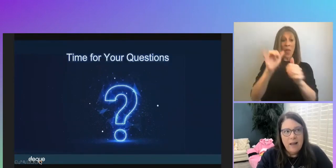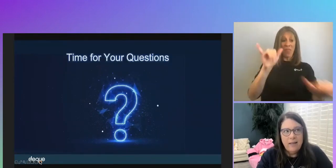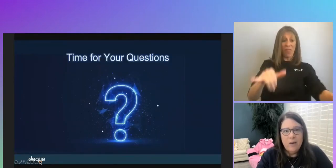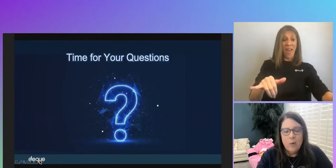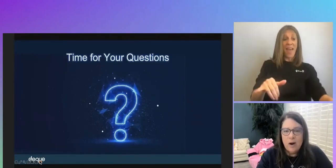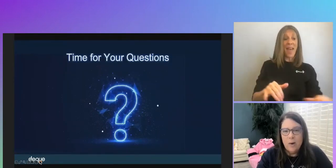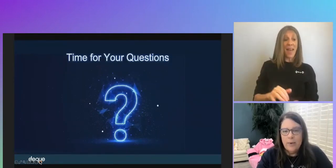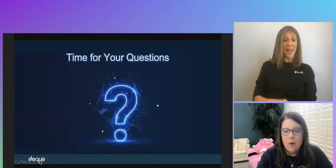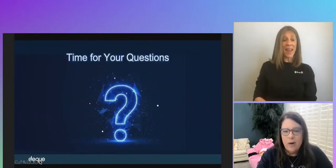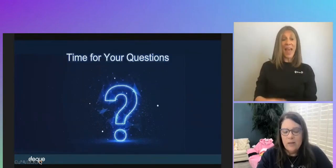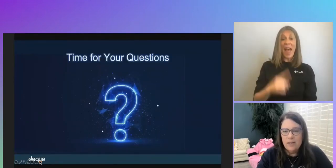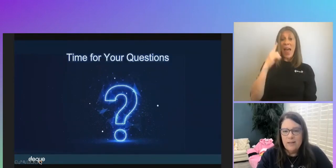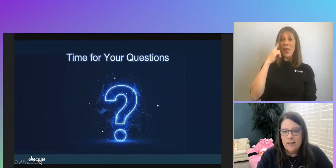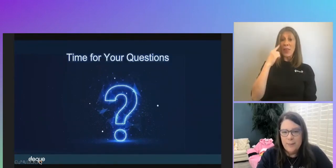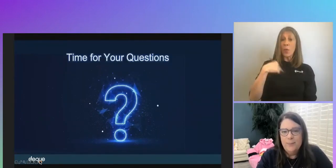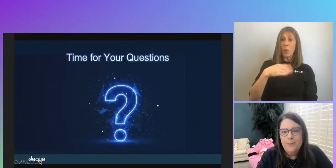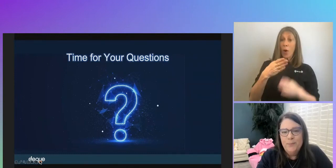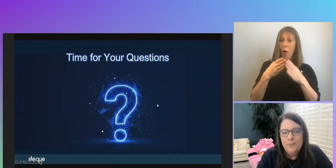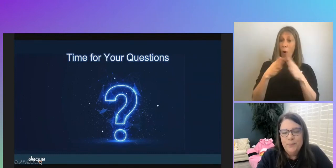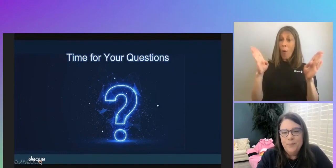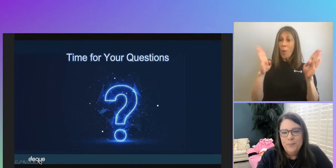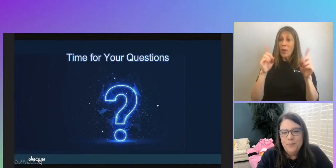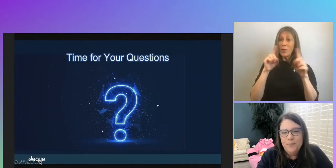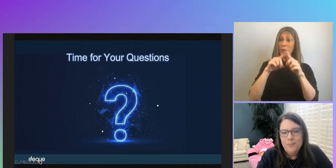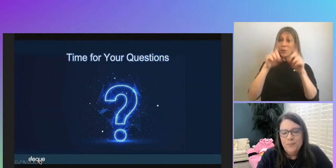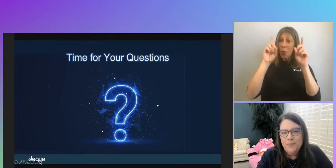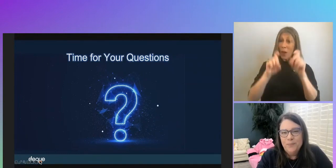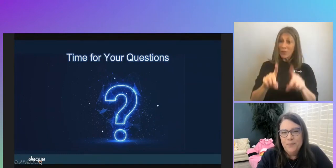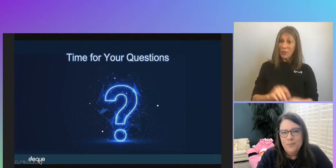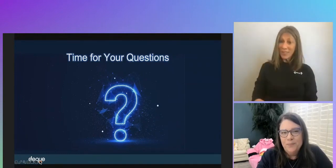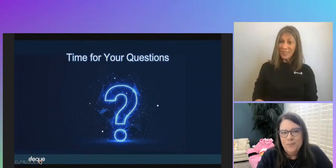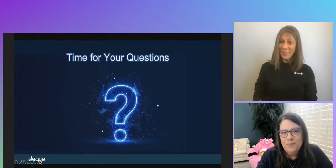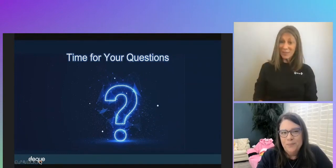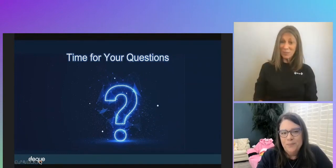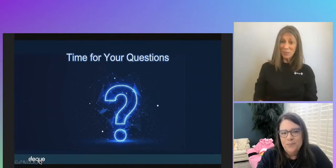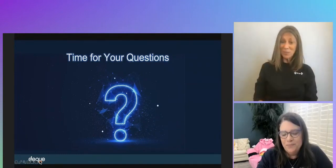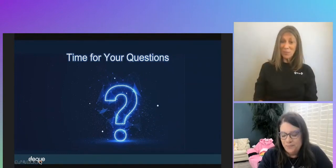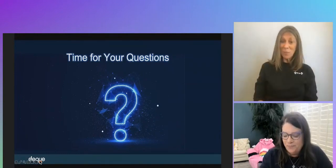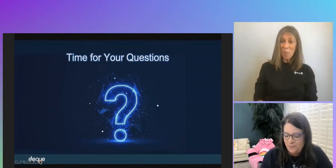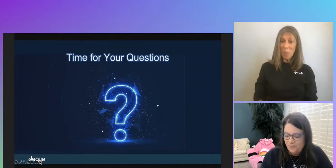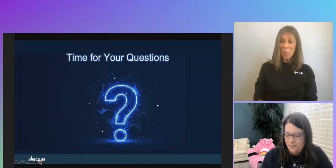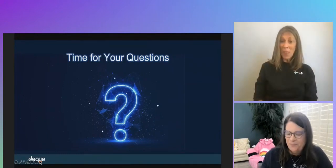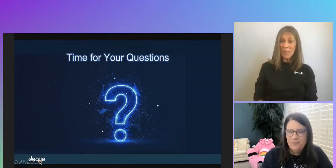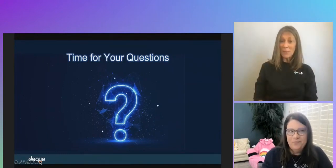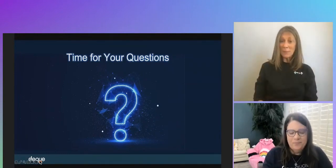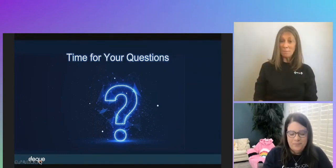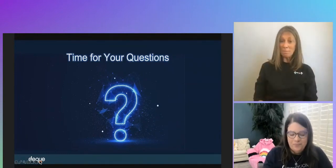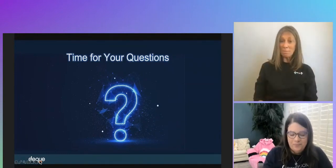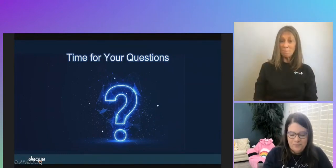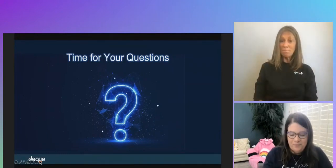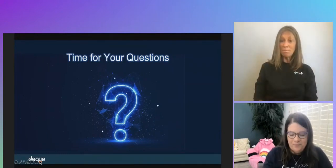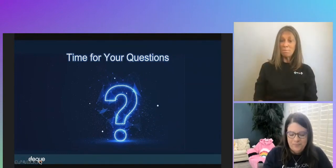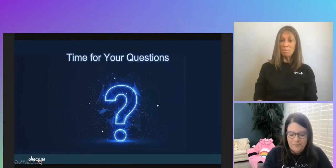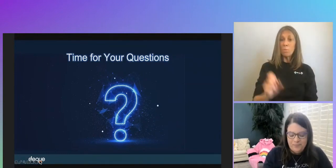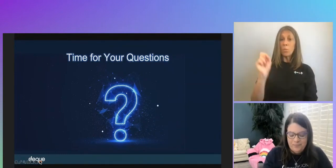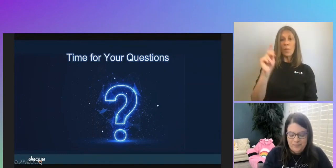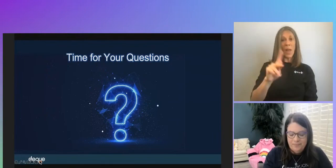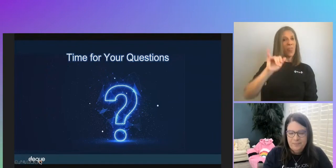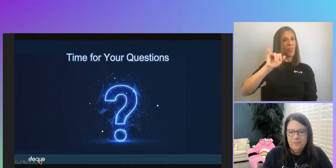we're open to questions. All right. That was amazing, guys.